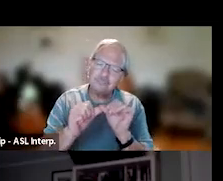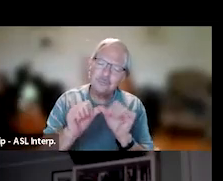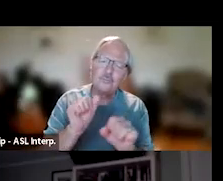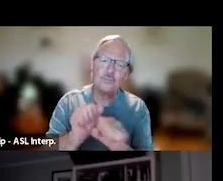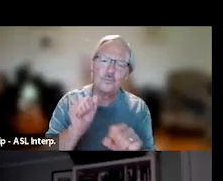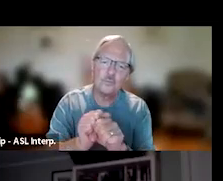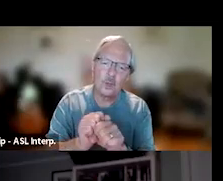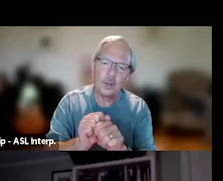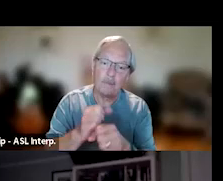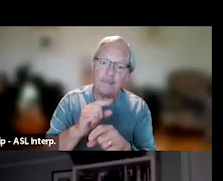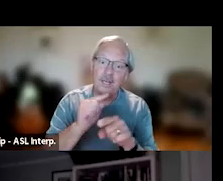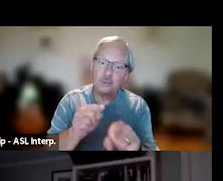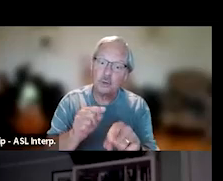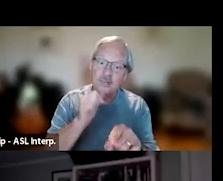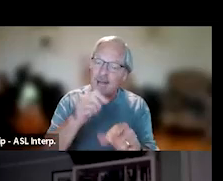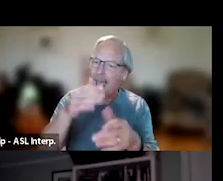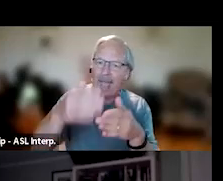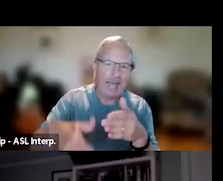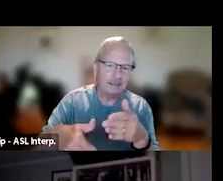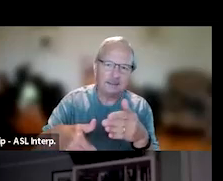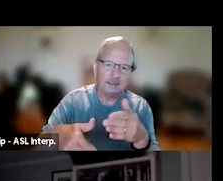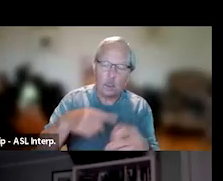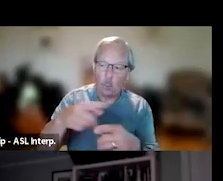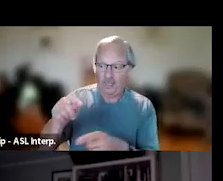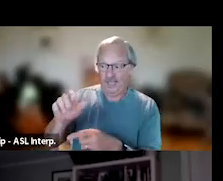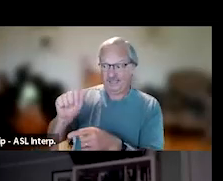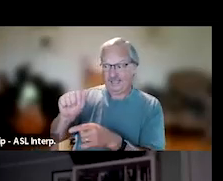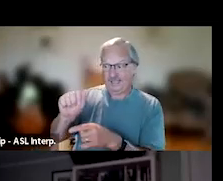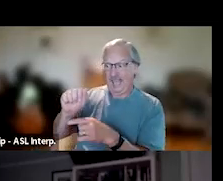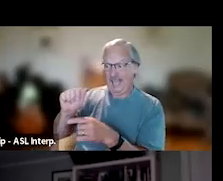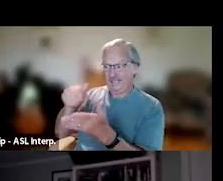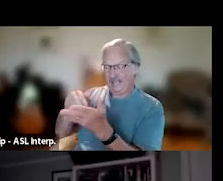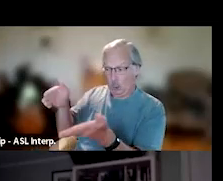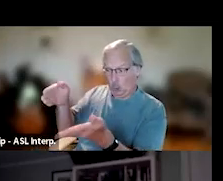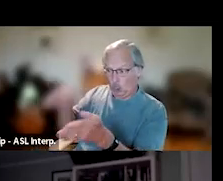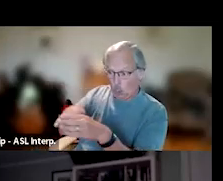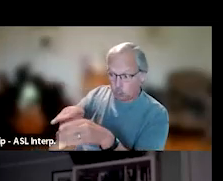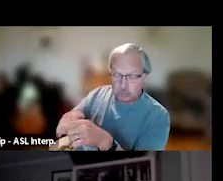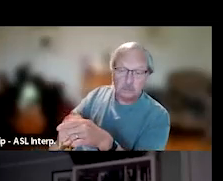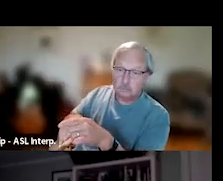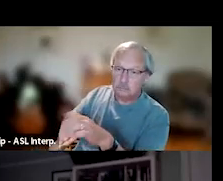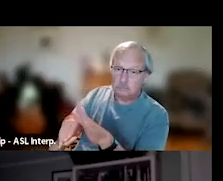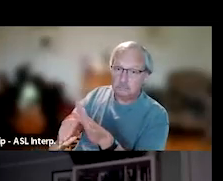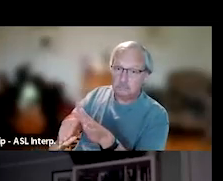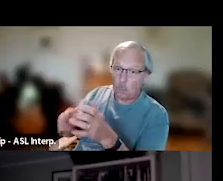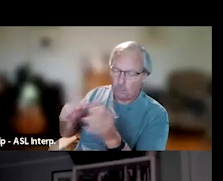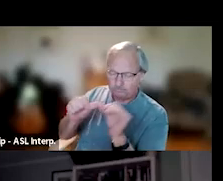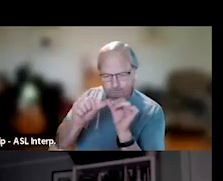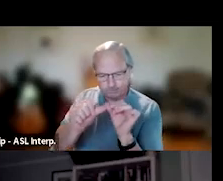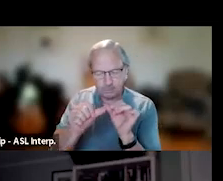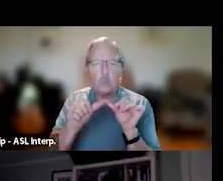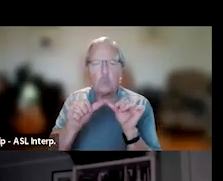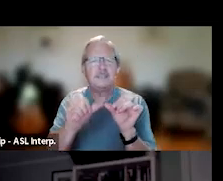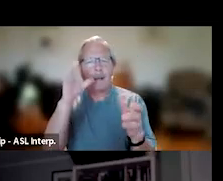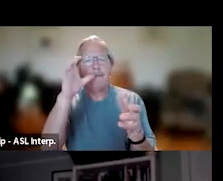that this doesn't end when the TA Center is closed. We still believe in the message of SOAR,